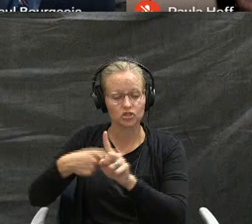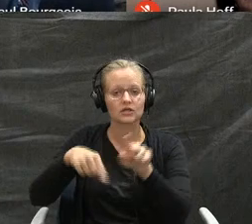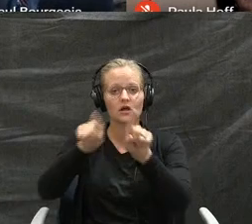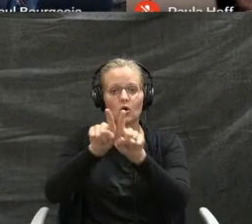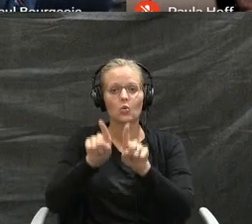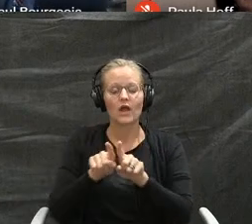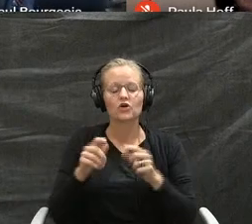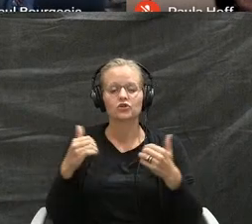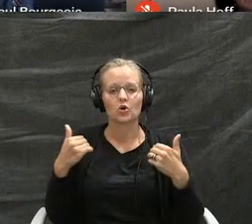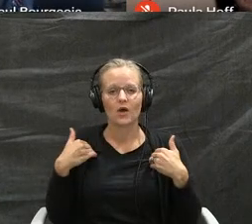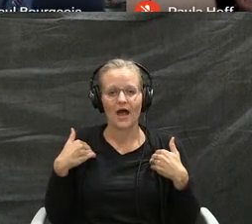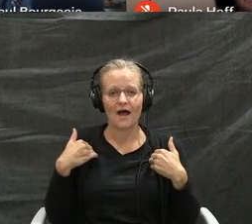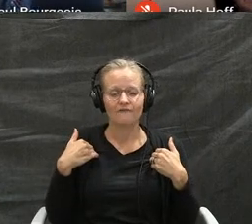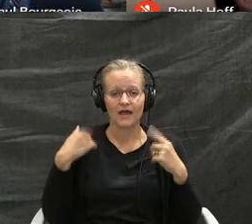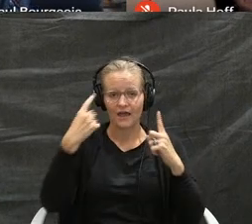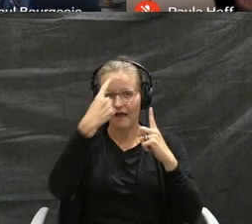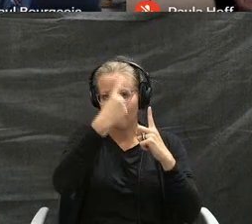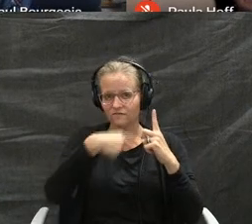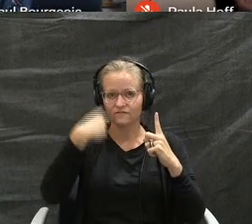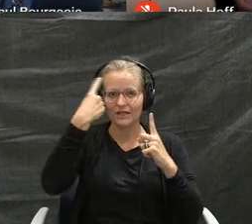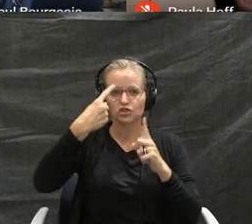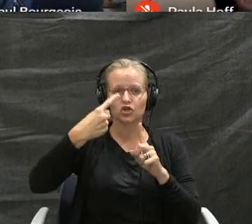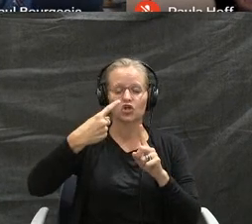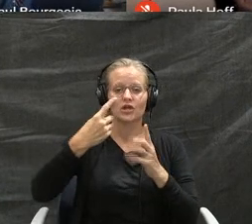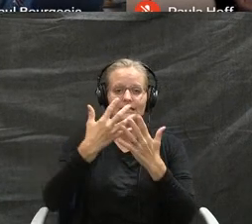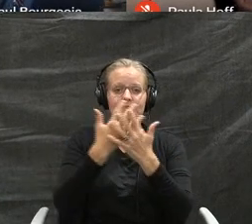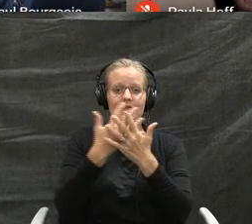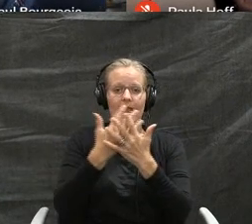the buildings, so that's one one for every main entry you stand